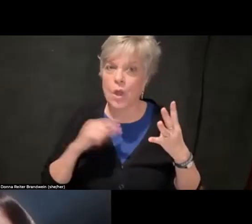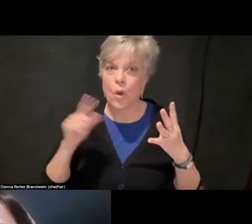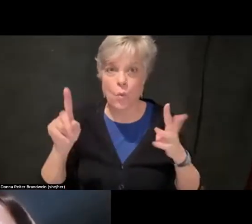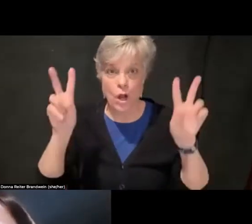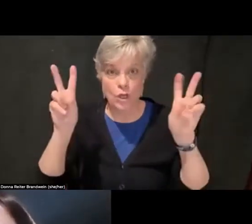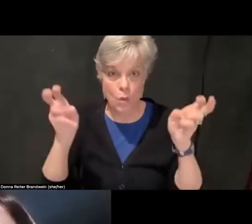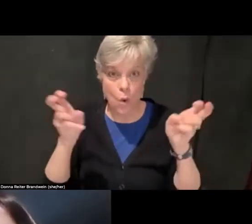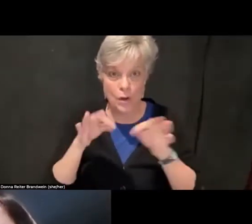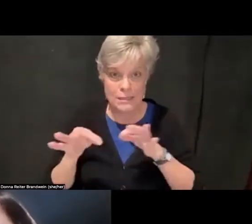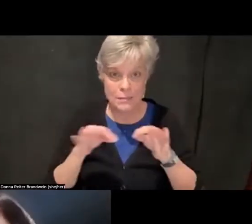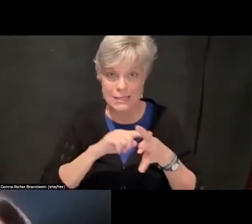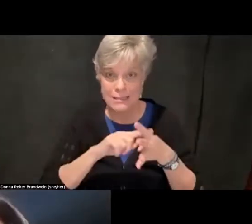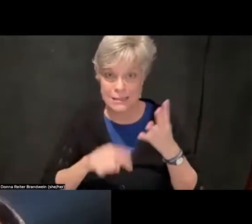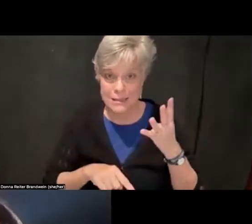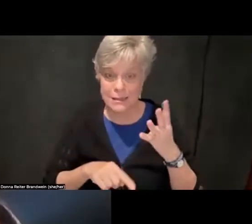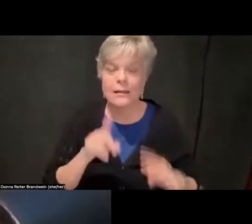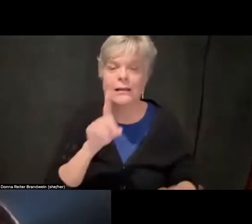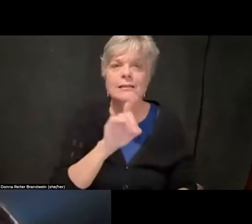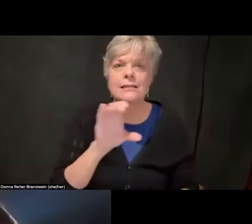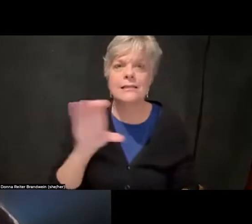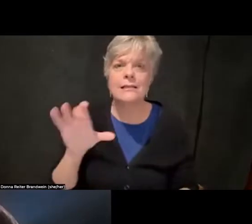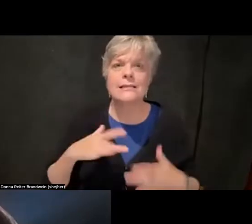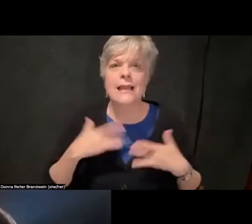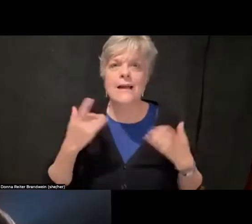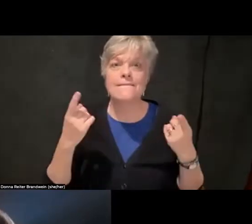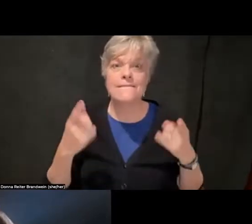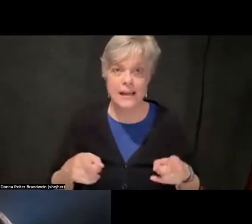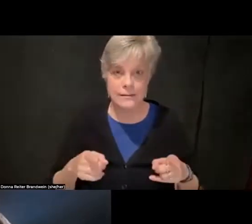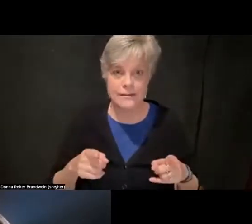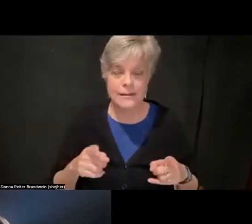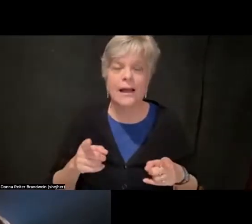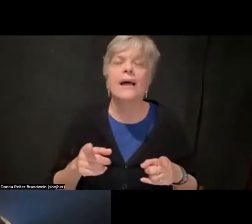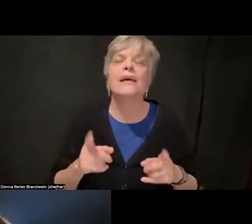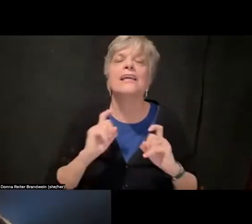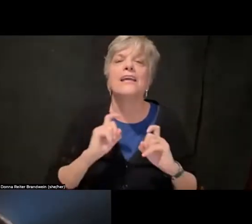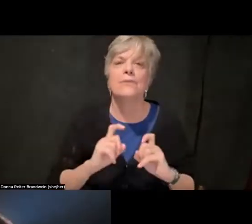is DCC events has given me a tangible way to find allies.